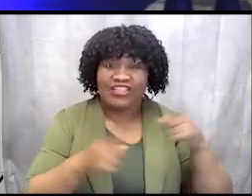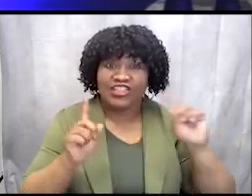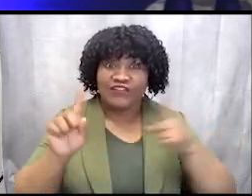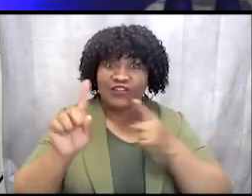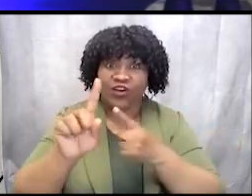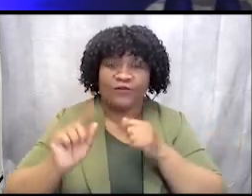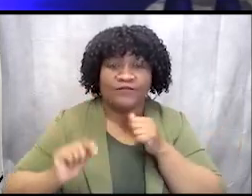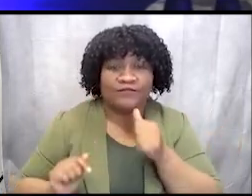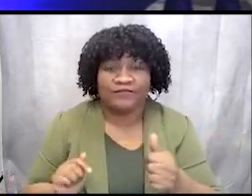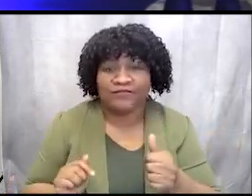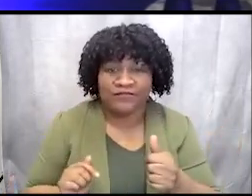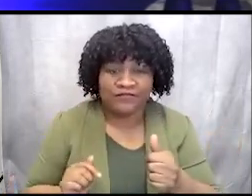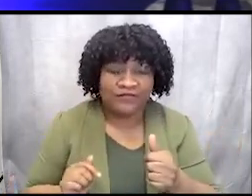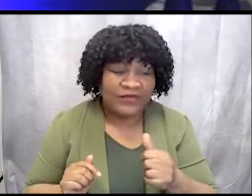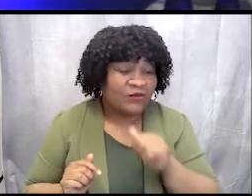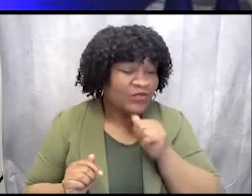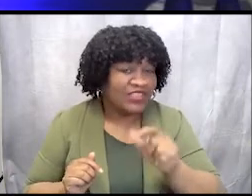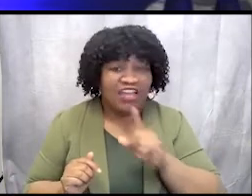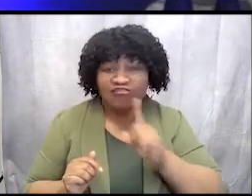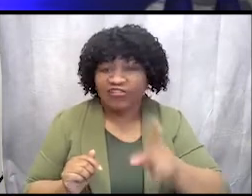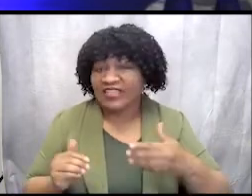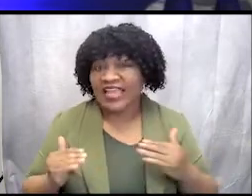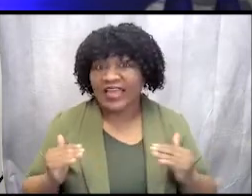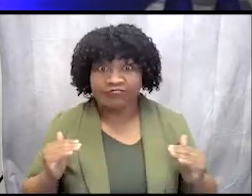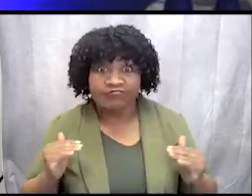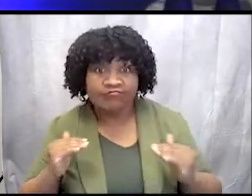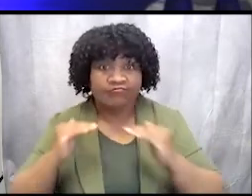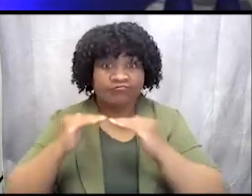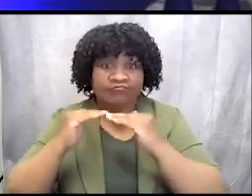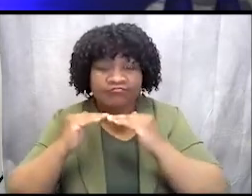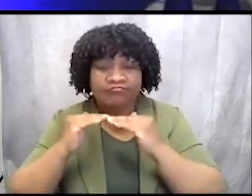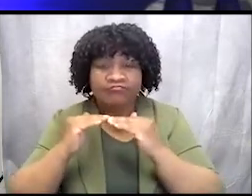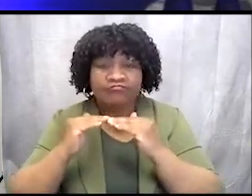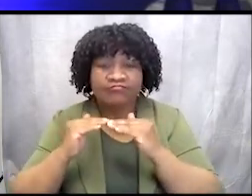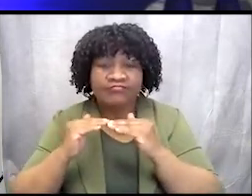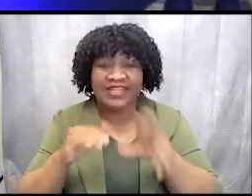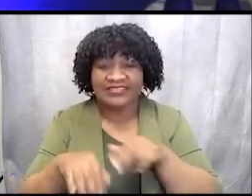of creating real equity as a nation